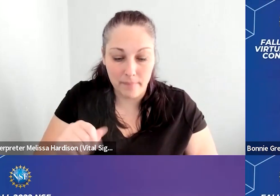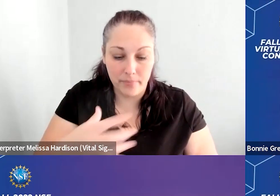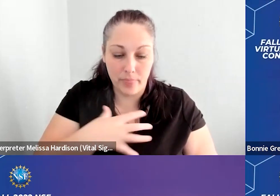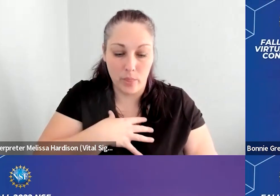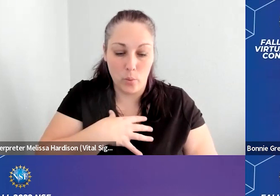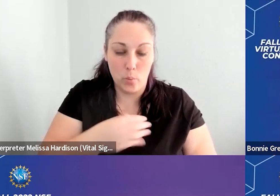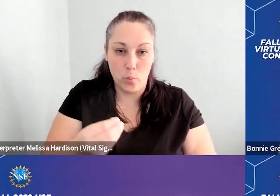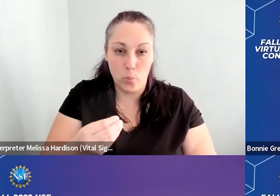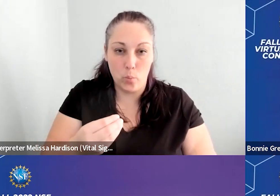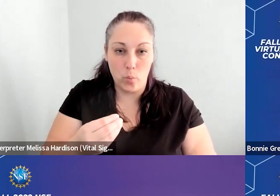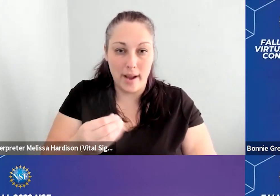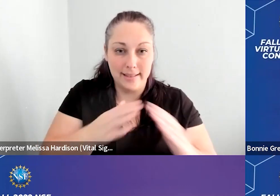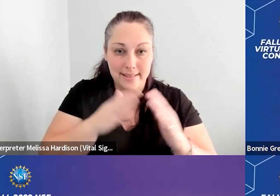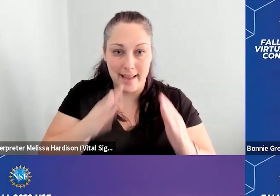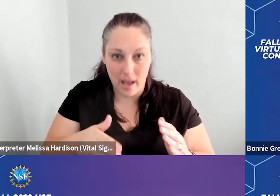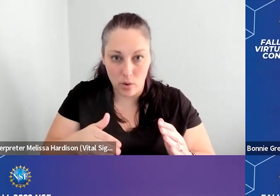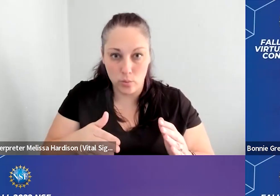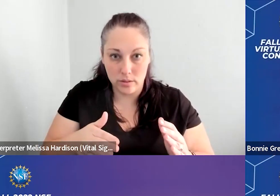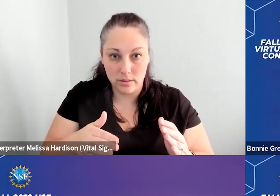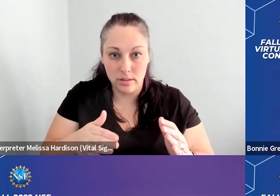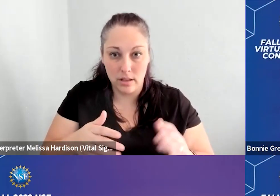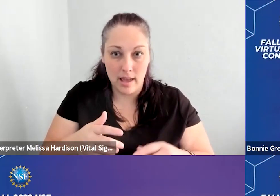and explicitly stated S-STEM, I think it's fairly safe